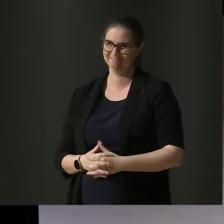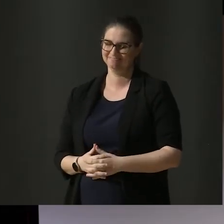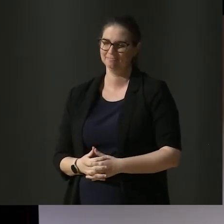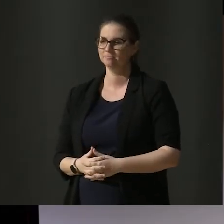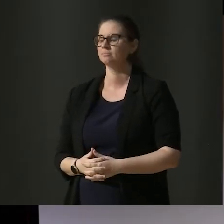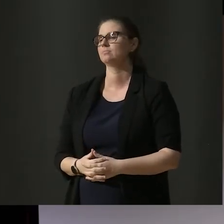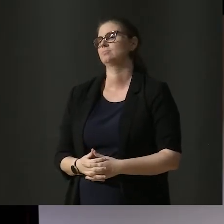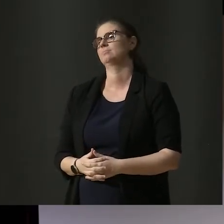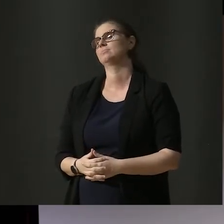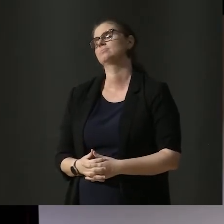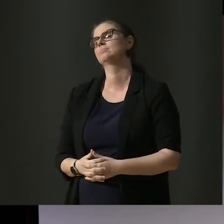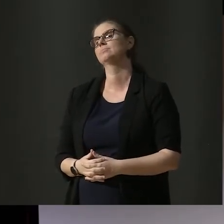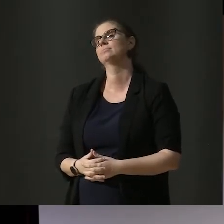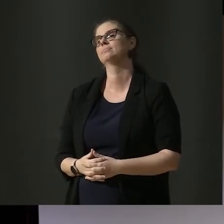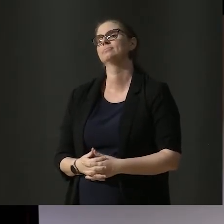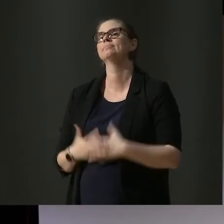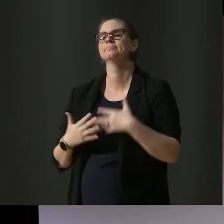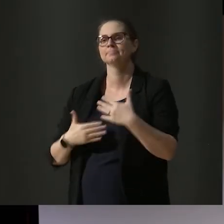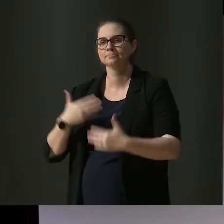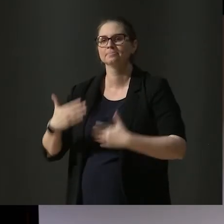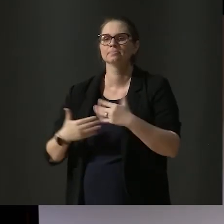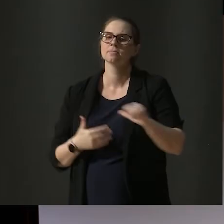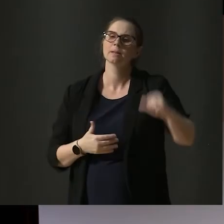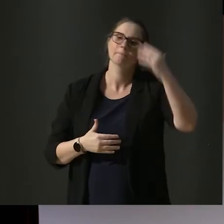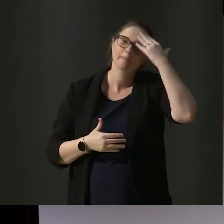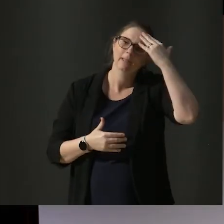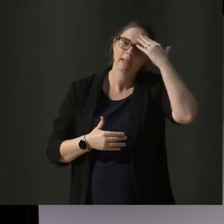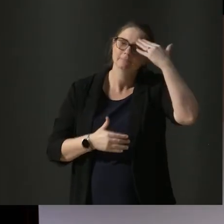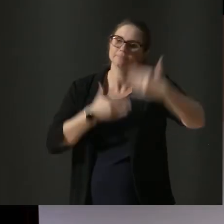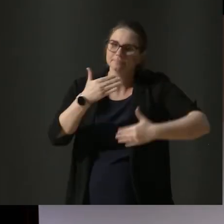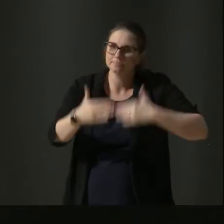after this his mum kept going at home with putting words to his feelings,